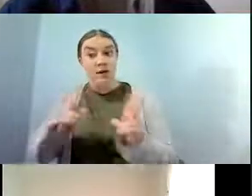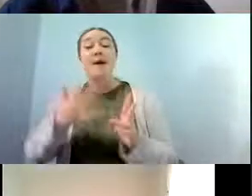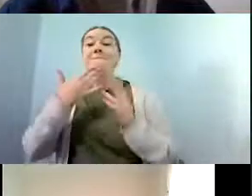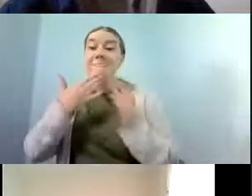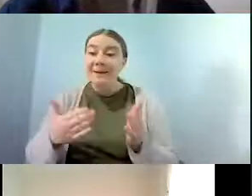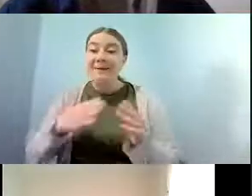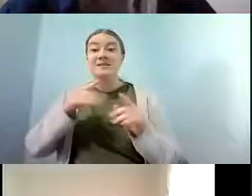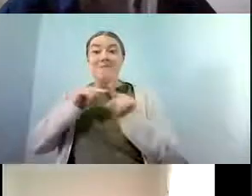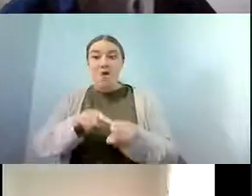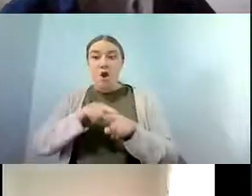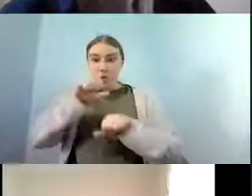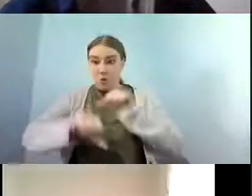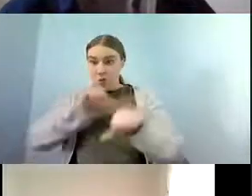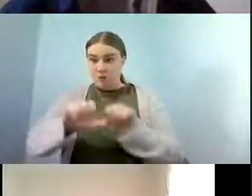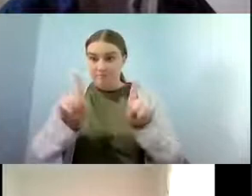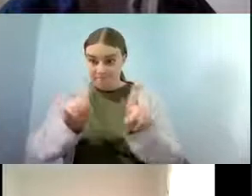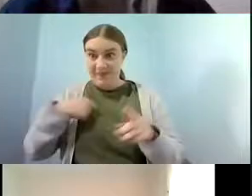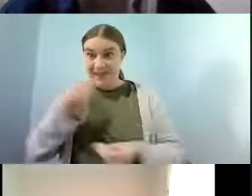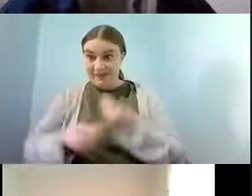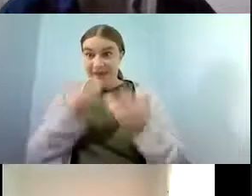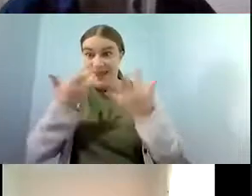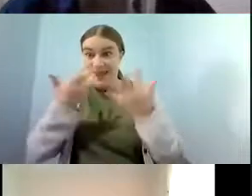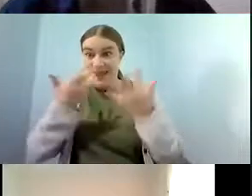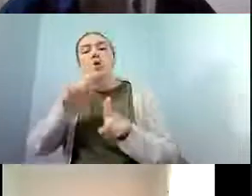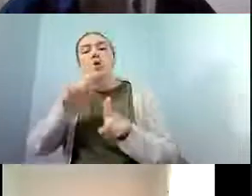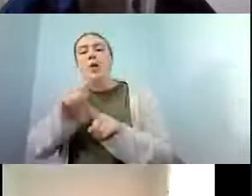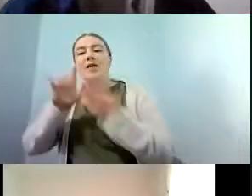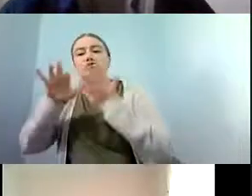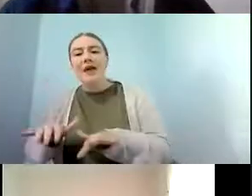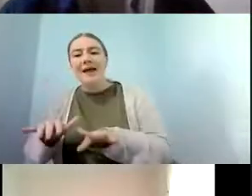instructions which i will also paste into the chat box for your reference in just a moment